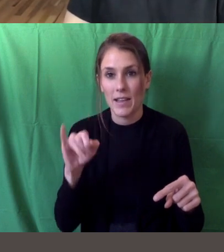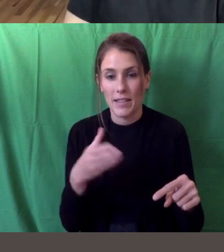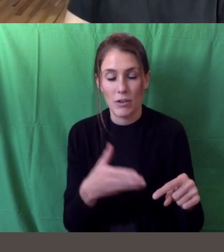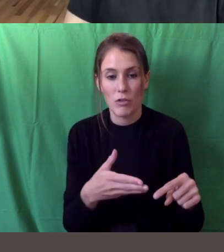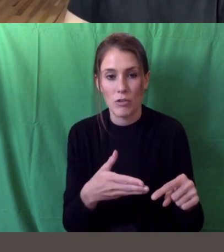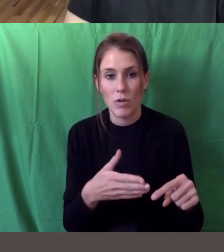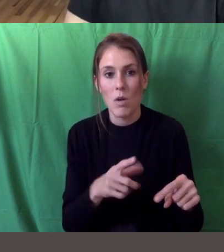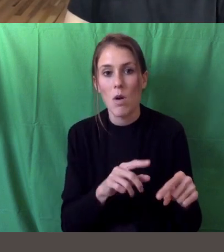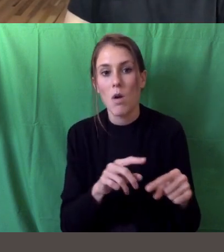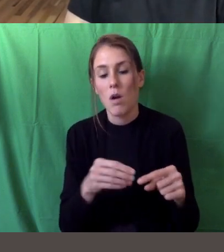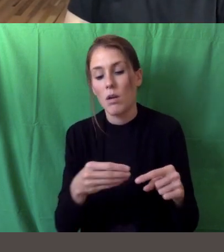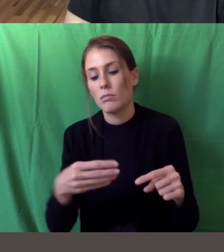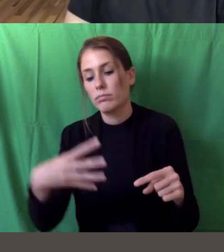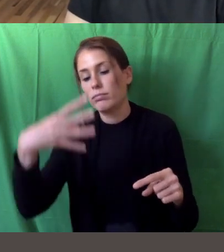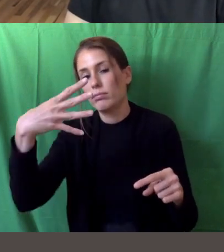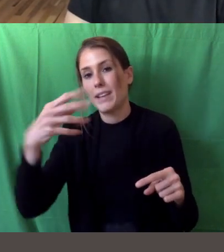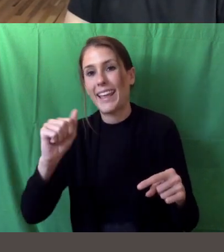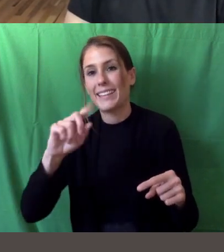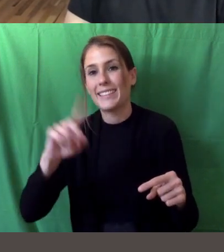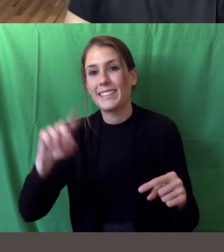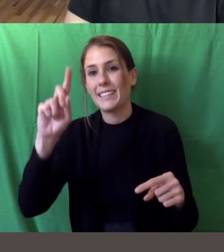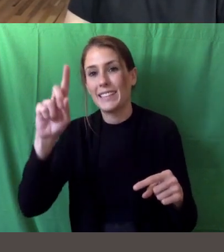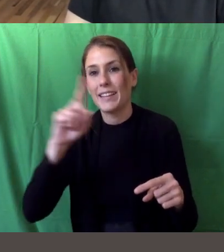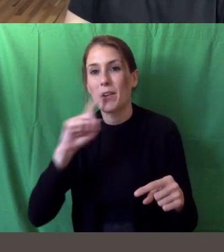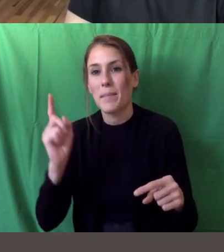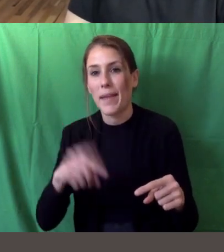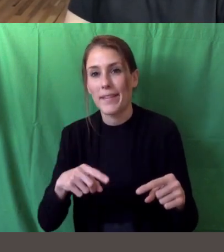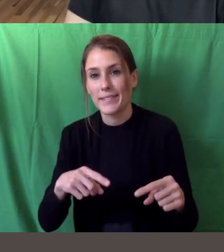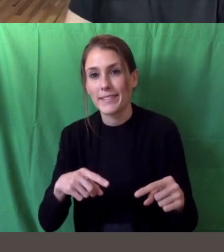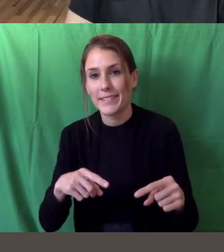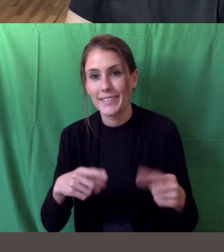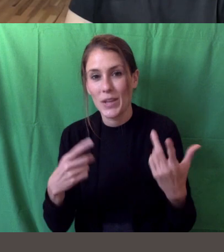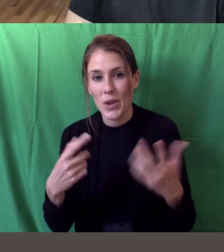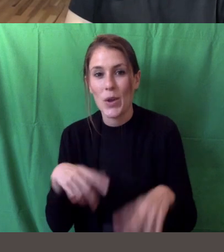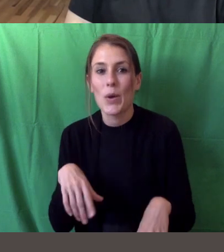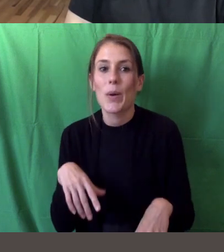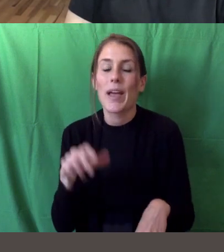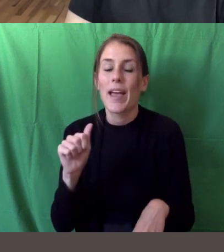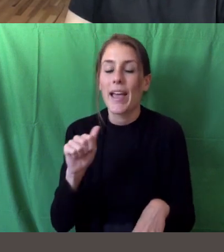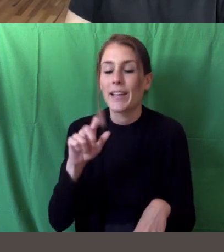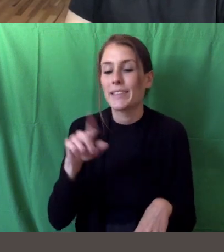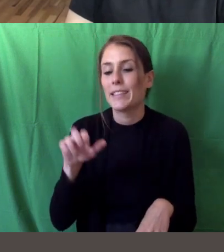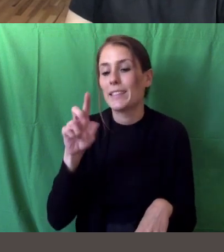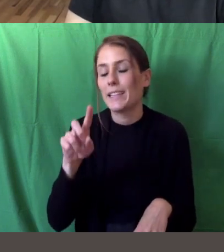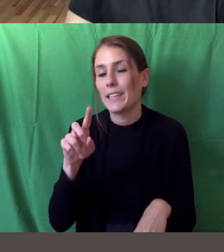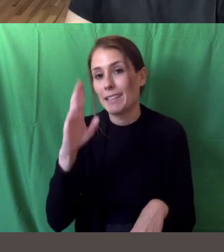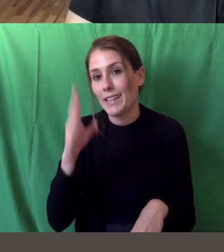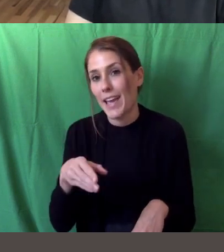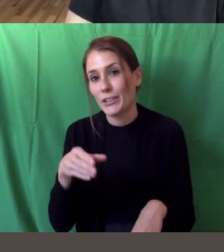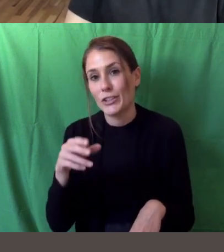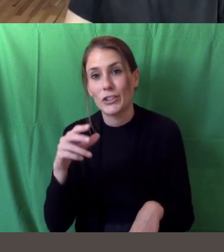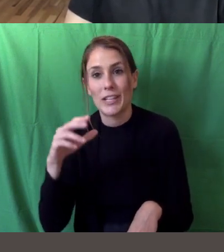I'll also see all of these azd commands that we would see if we typed azd -h or open the command palette.